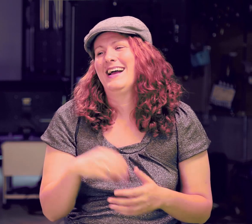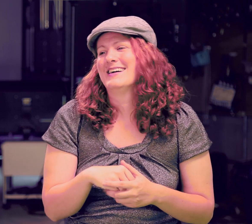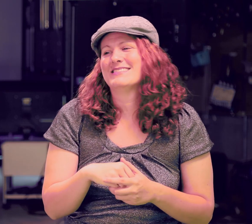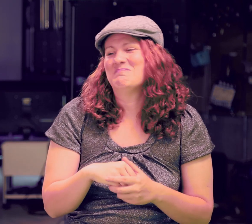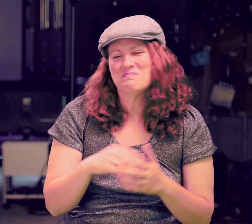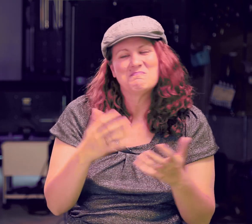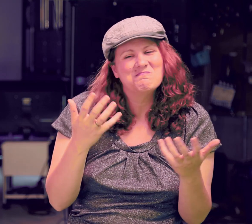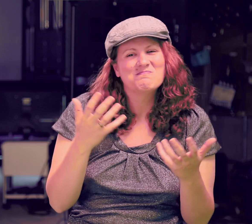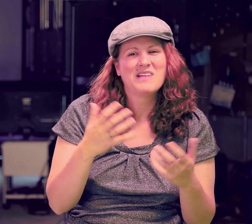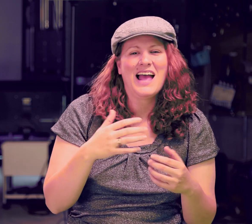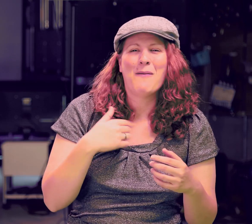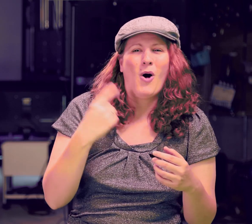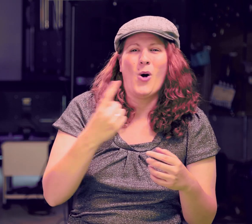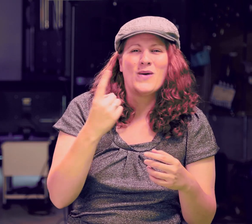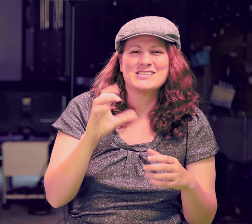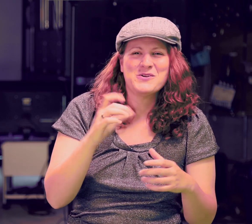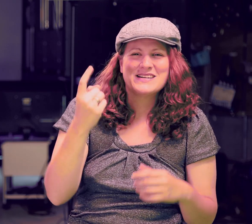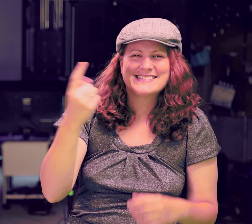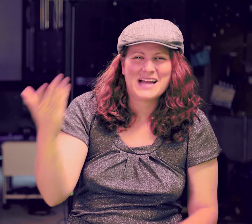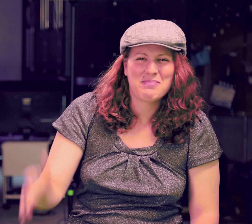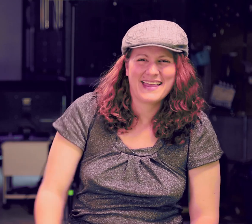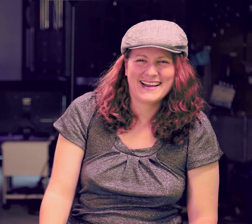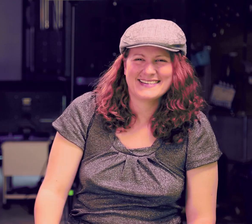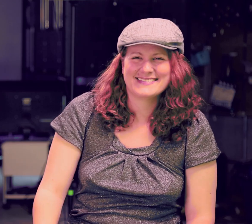And, I'm always doing something!